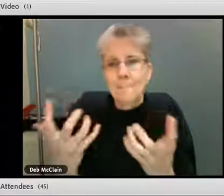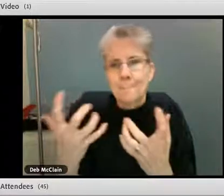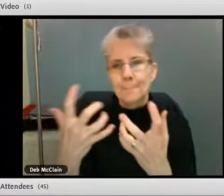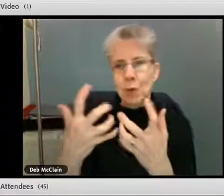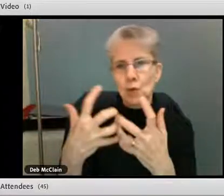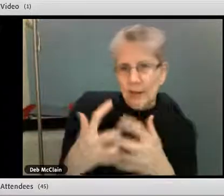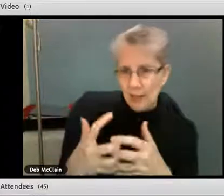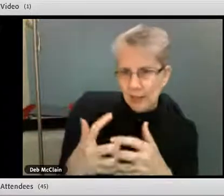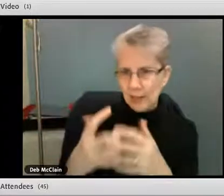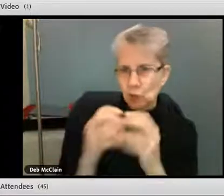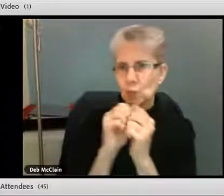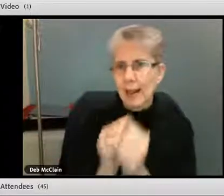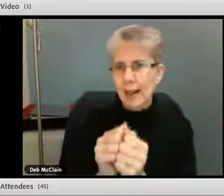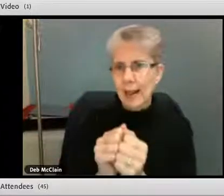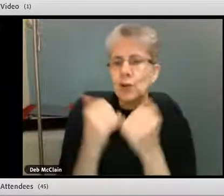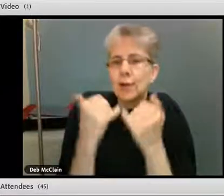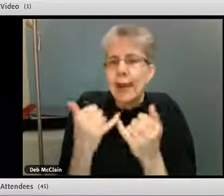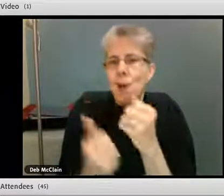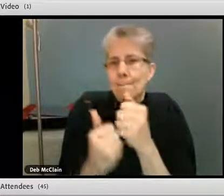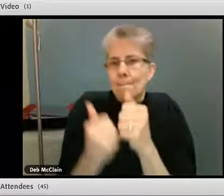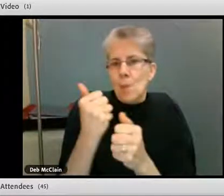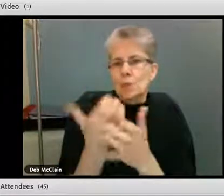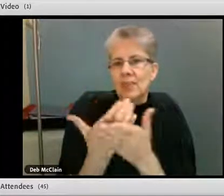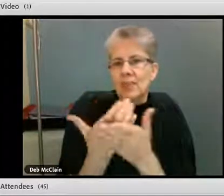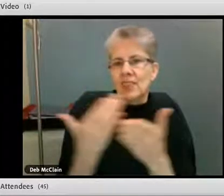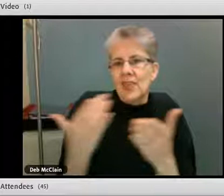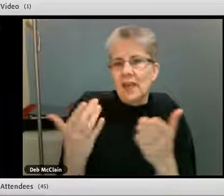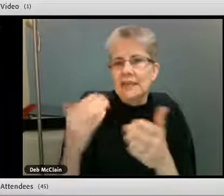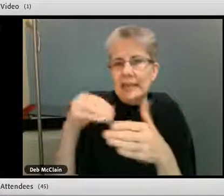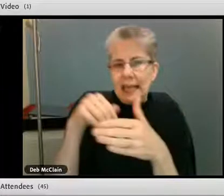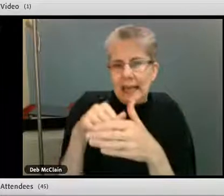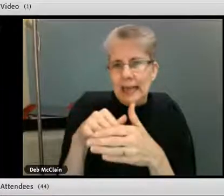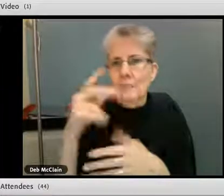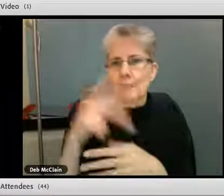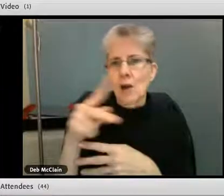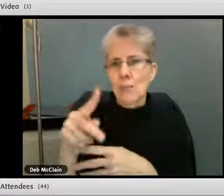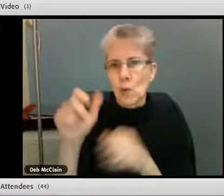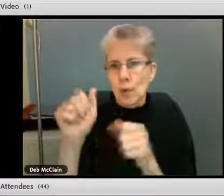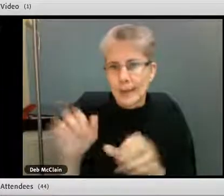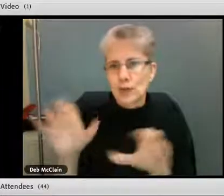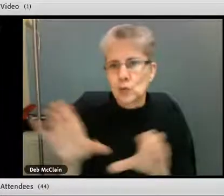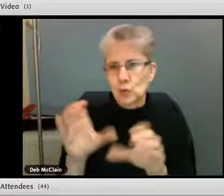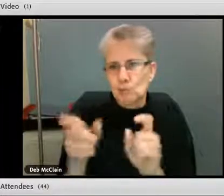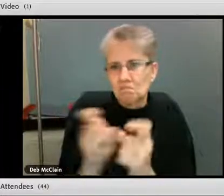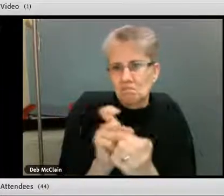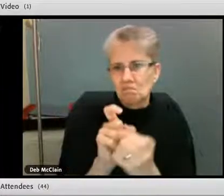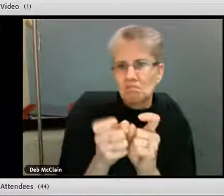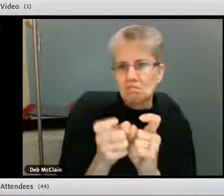so that you can do most stuff within Powerpoint now. We're gonna talk about layering in a little bit.